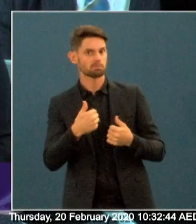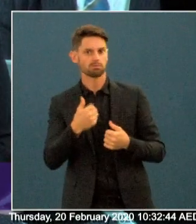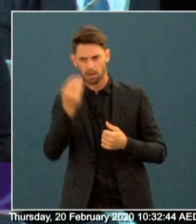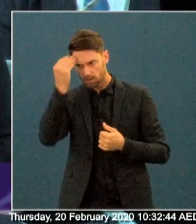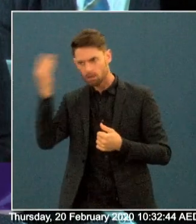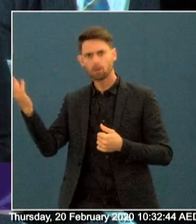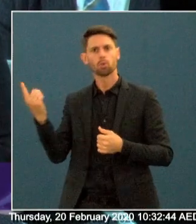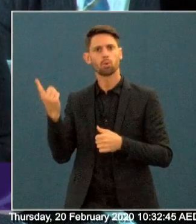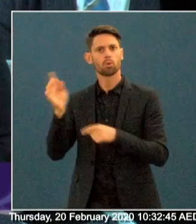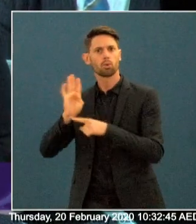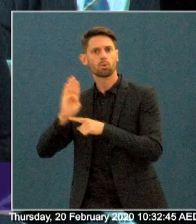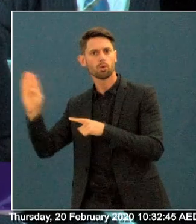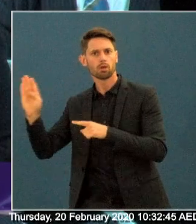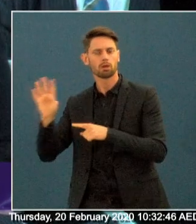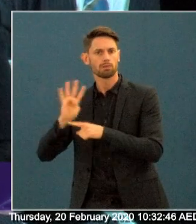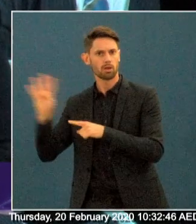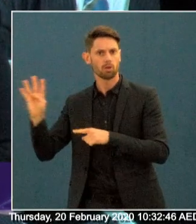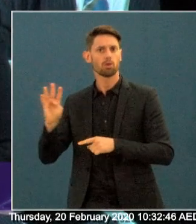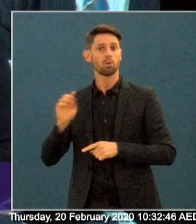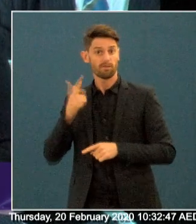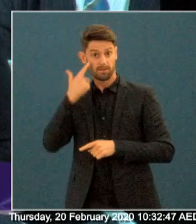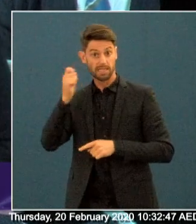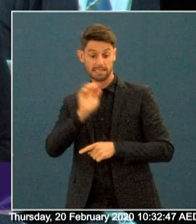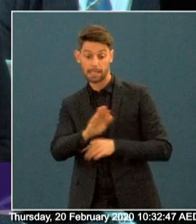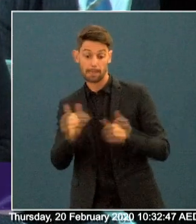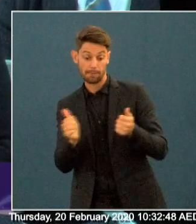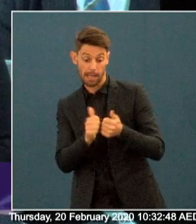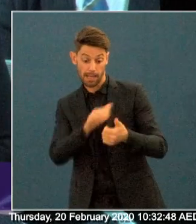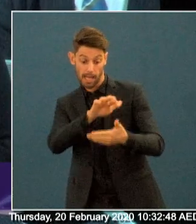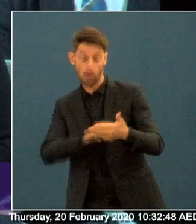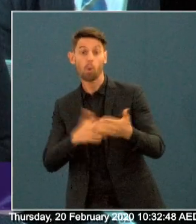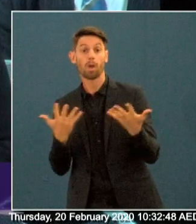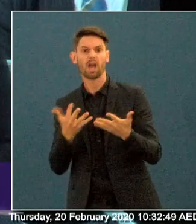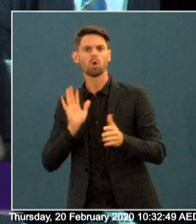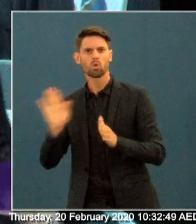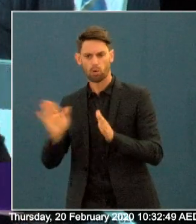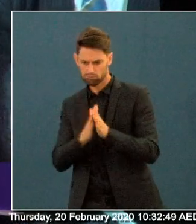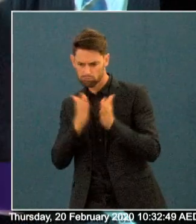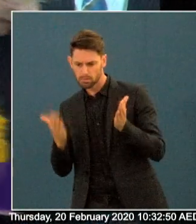Yes. So you will find a copy of the statement in part B behind...